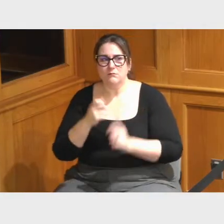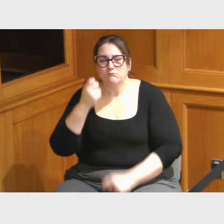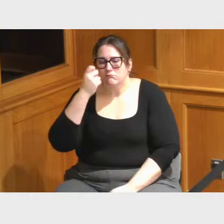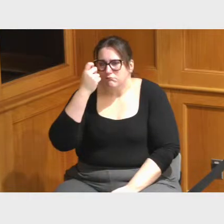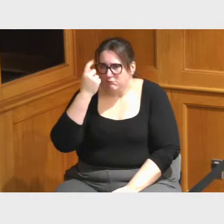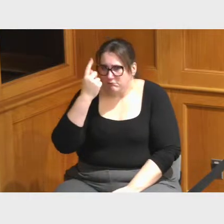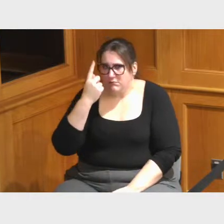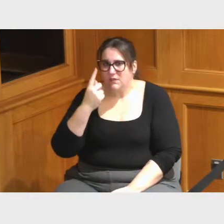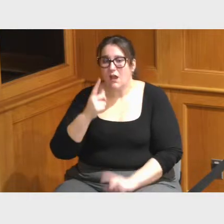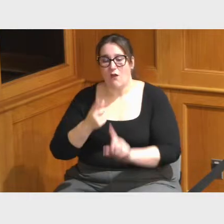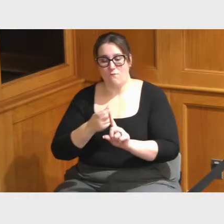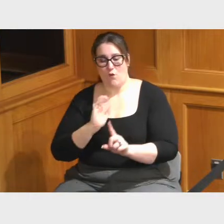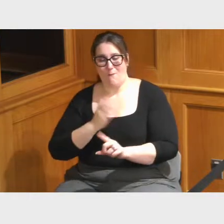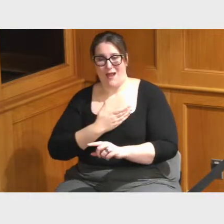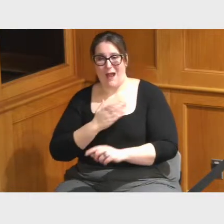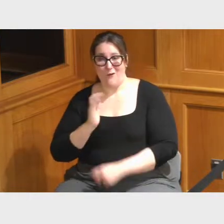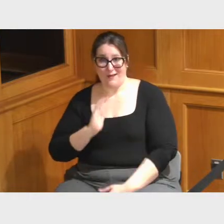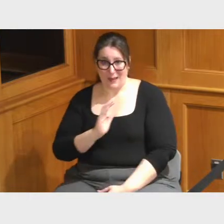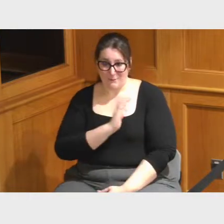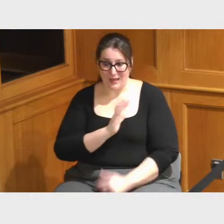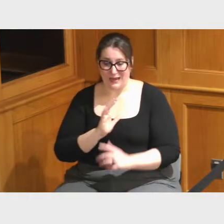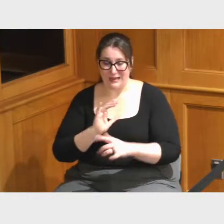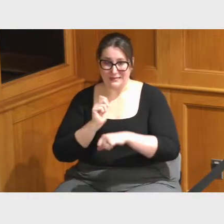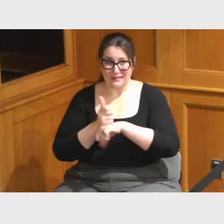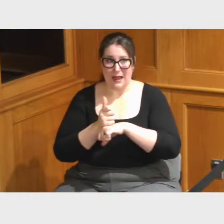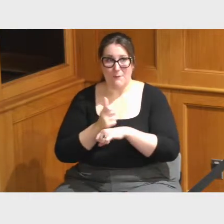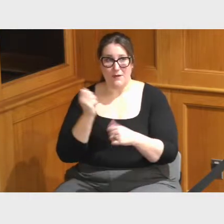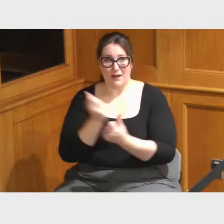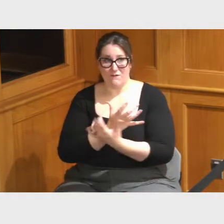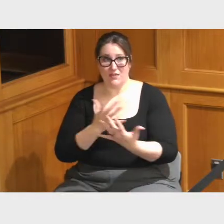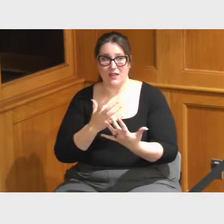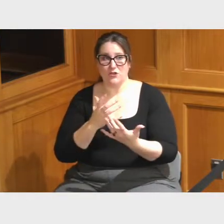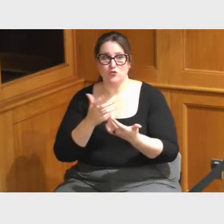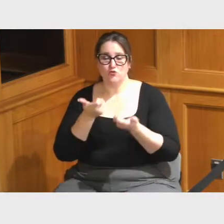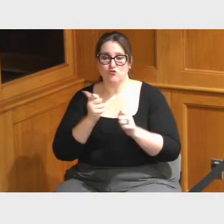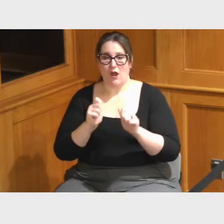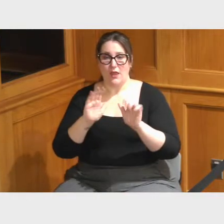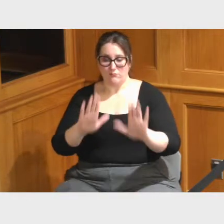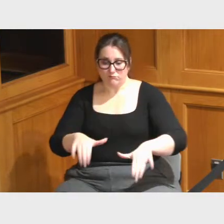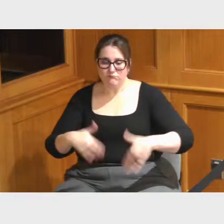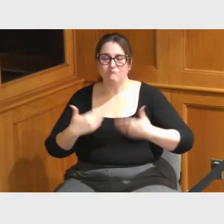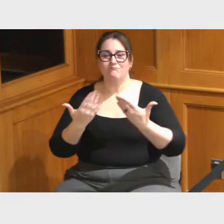the steering committee and the district advisory group to reinvigorate the banks provide a unified